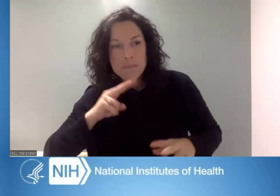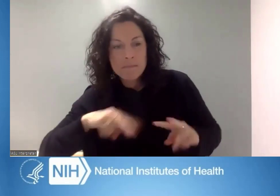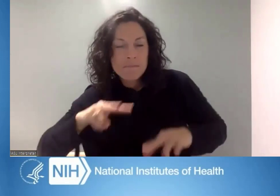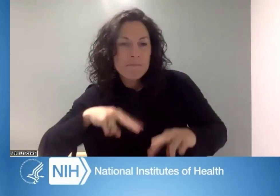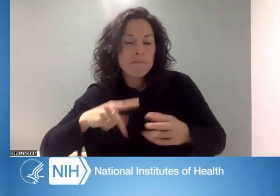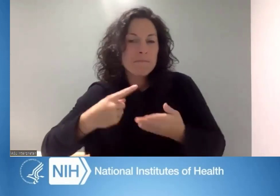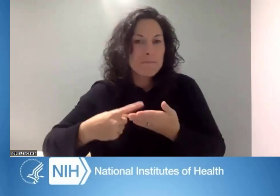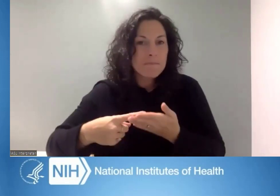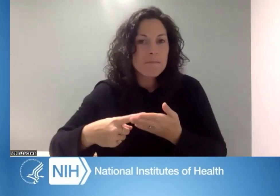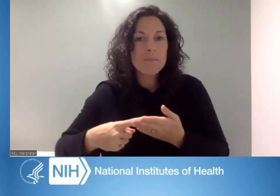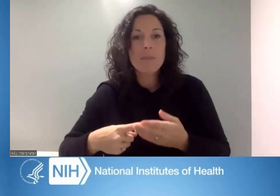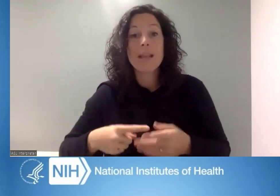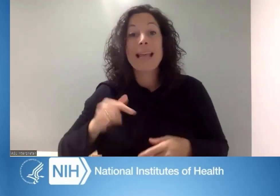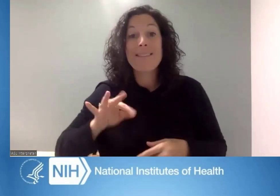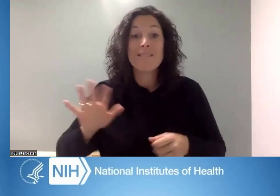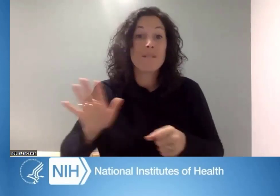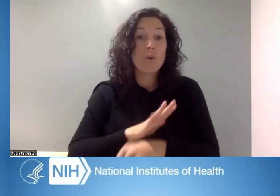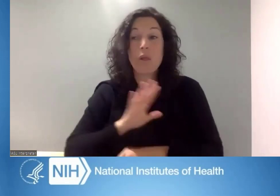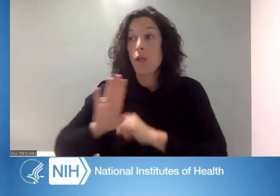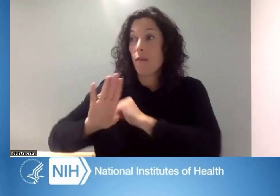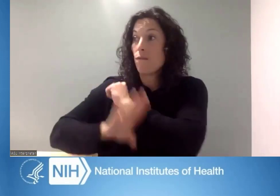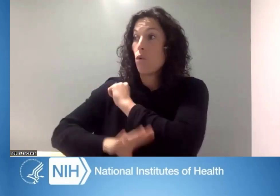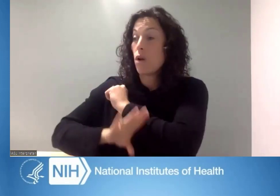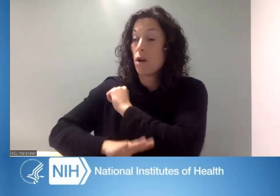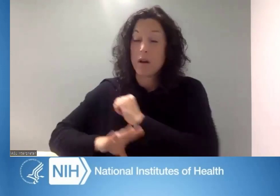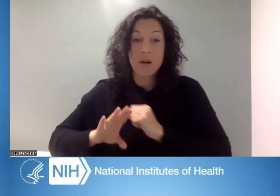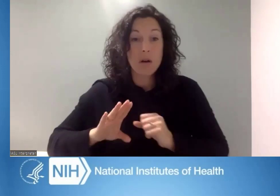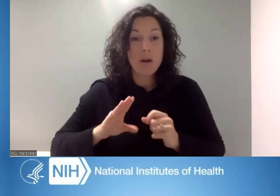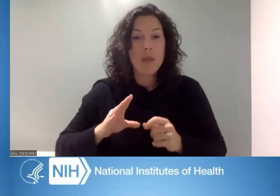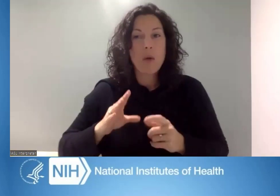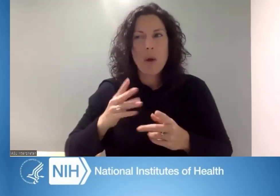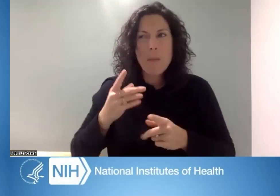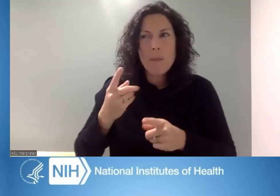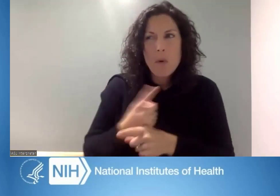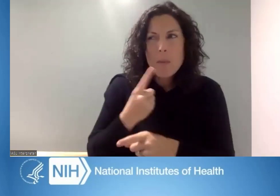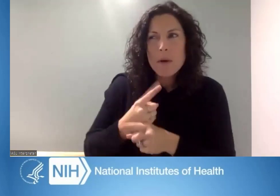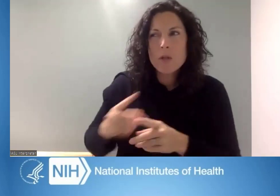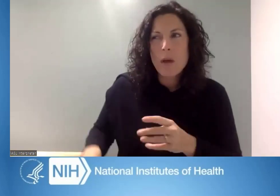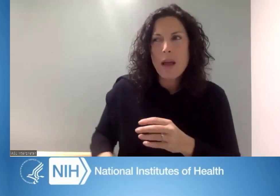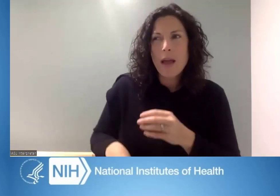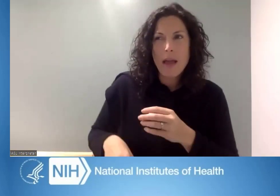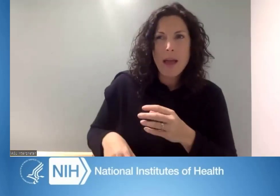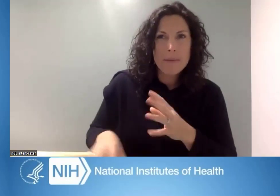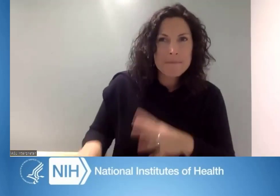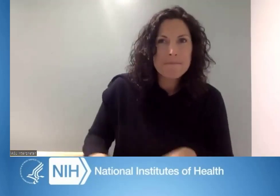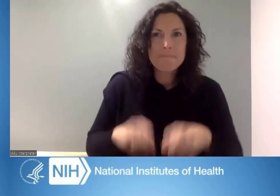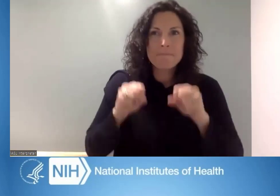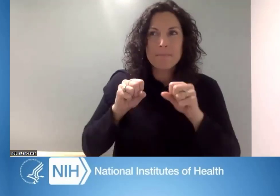they will be further asked to address the appropriateness of having this research done outside of the US.